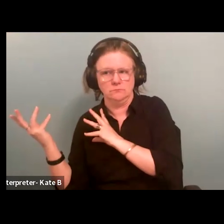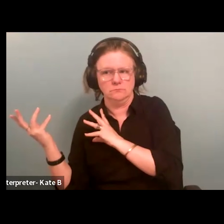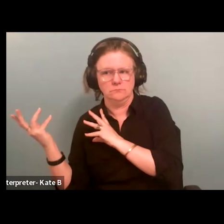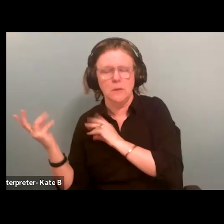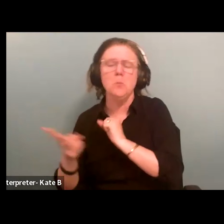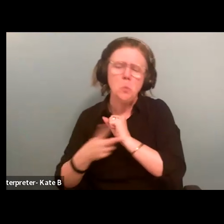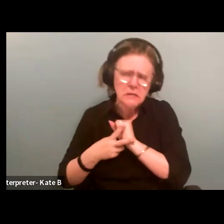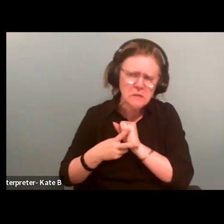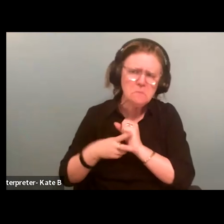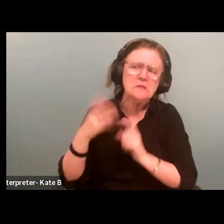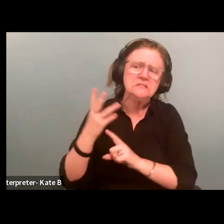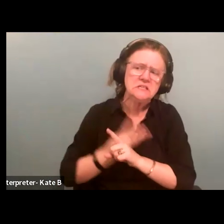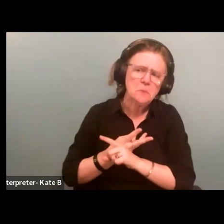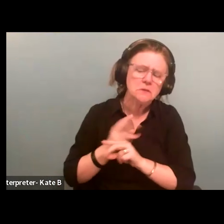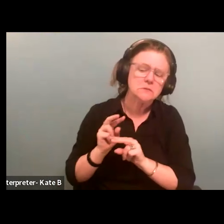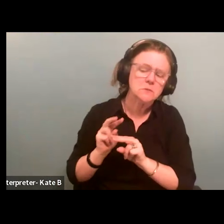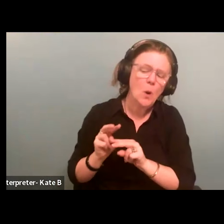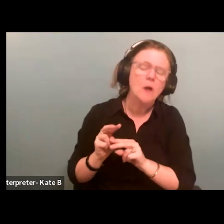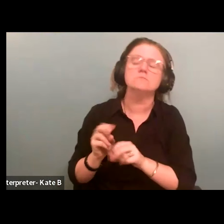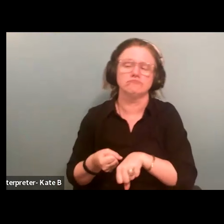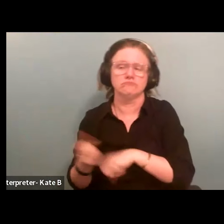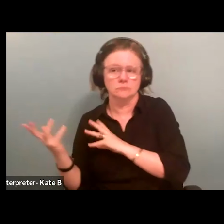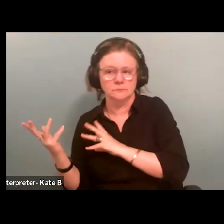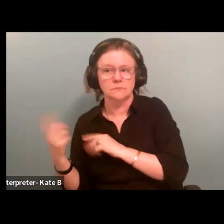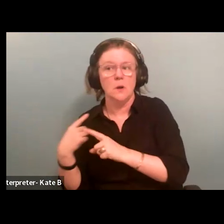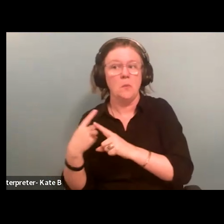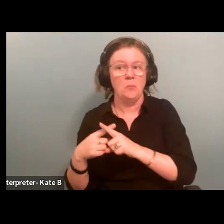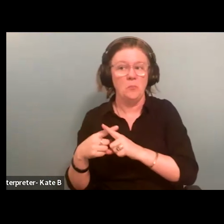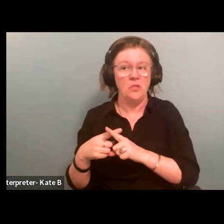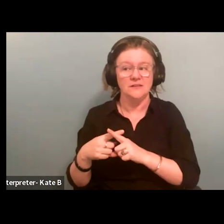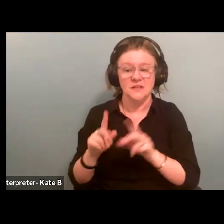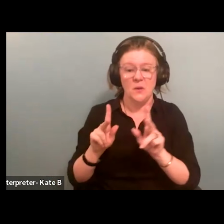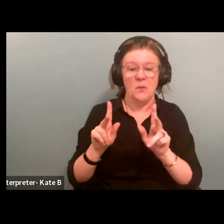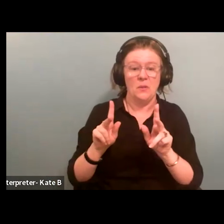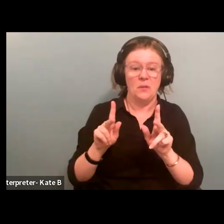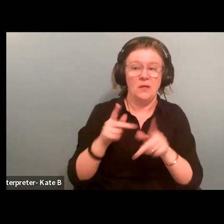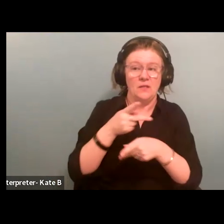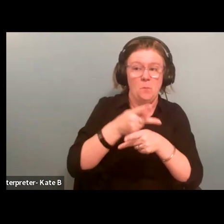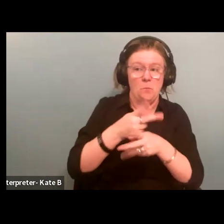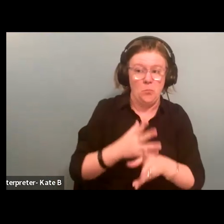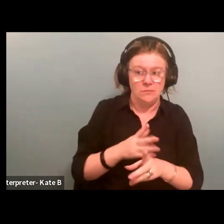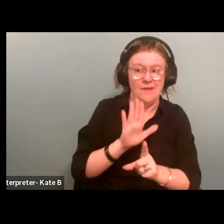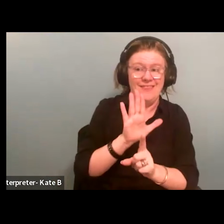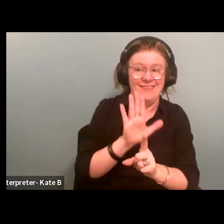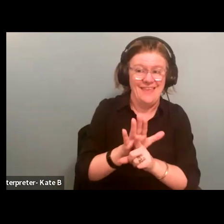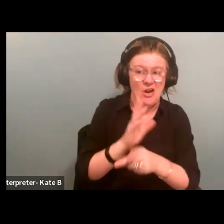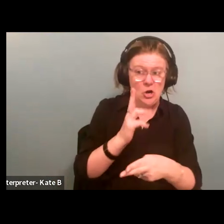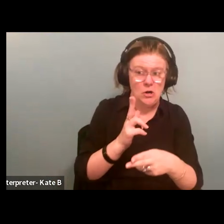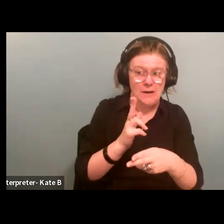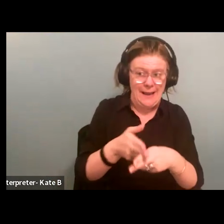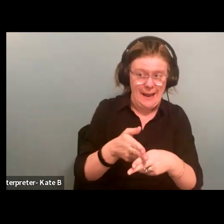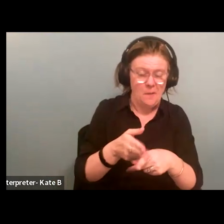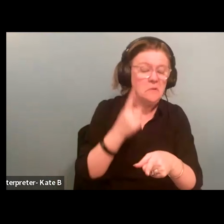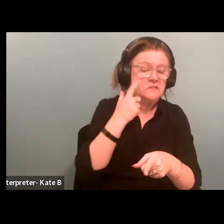We also delete the perpetrator and reporter information. Like I said, that reporter is totally anonymous.